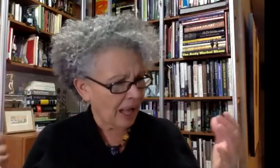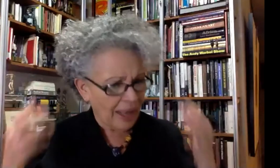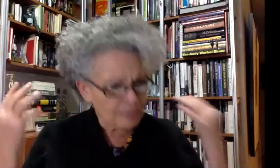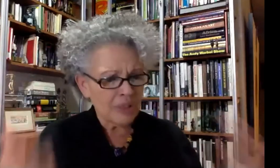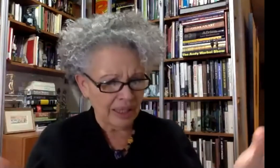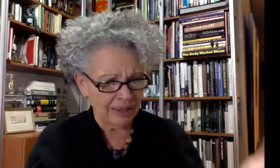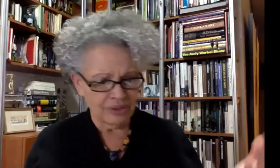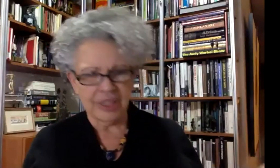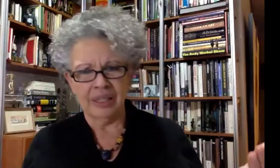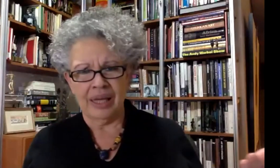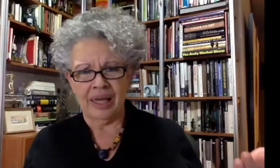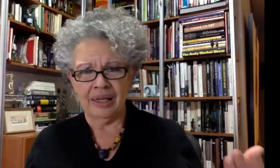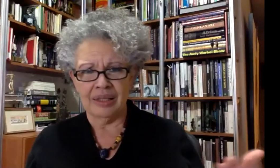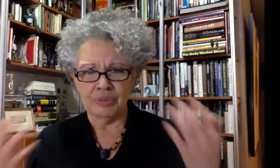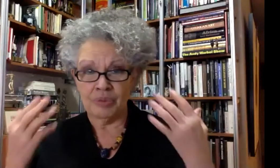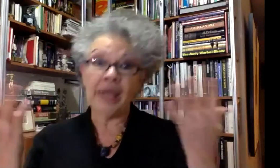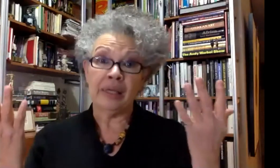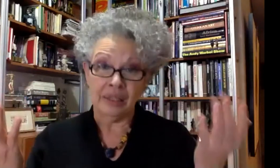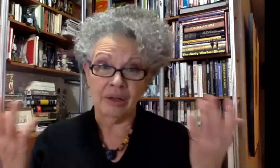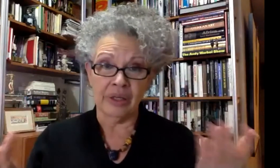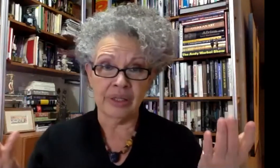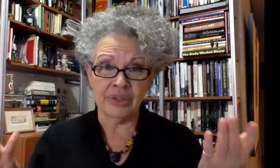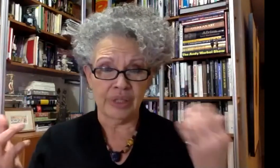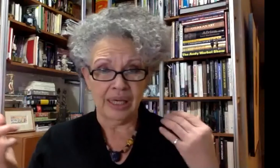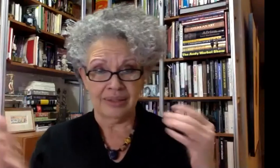I really admire people who look at exhibitions, at art exhibitions as texts and historical